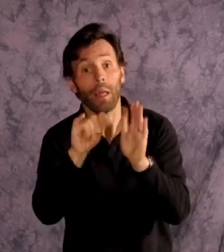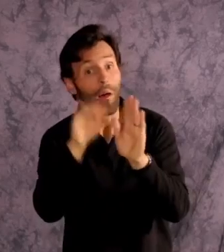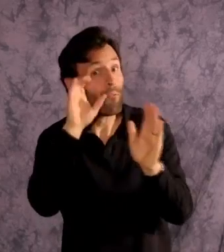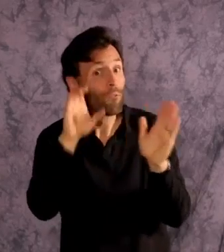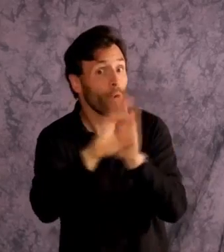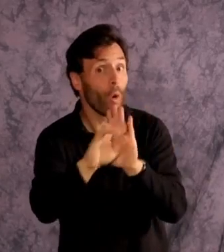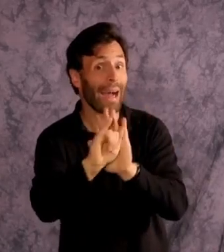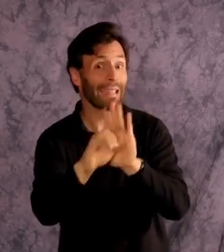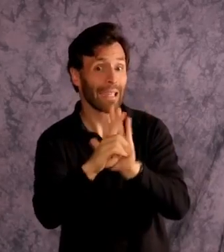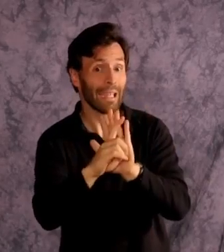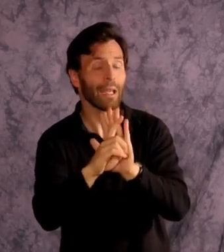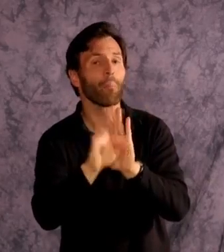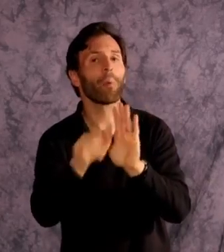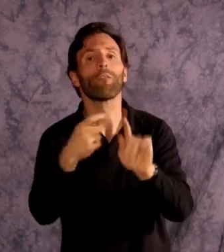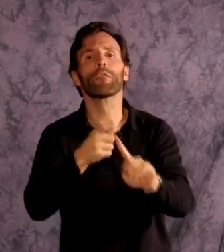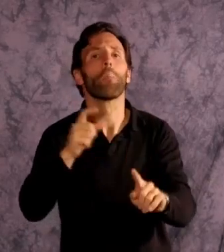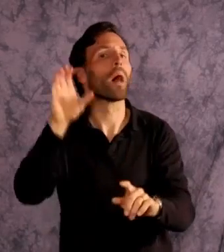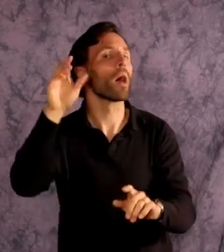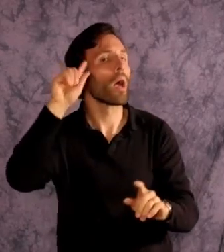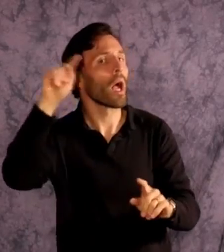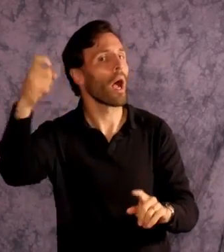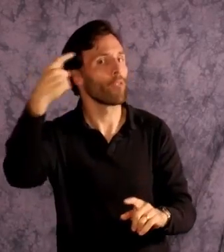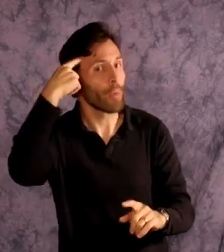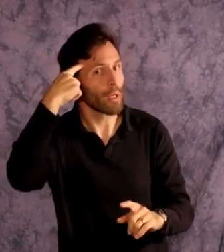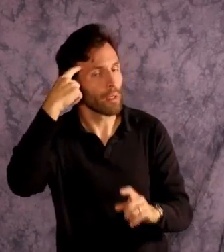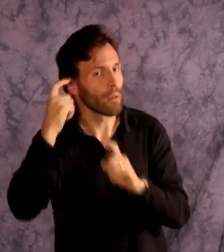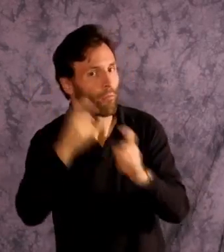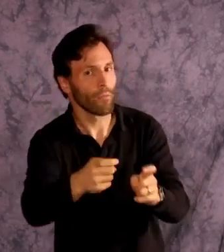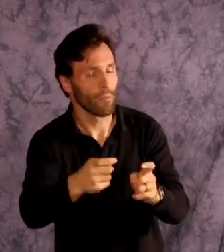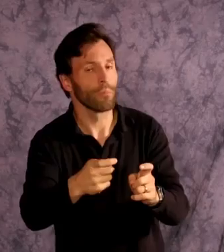For example, the proposal would require